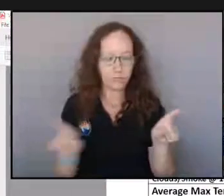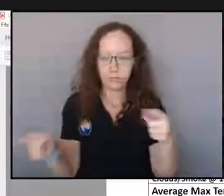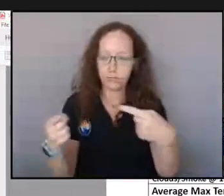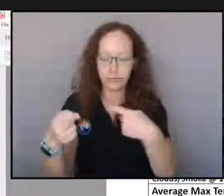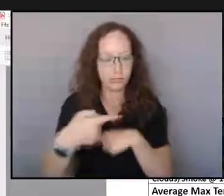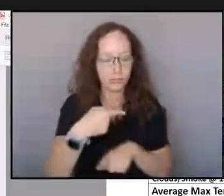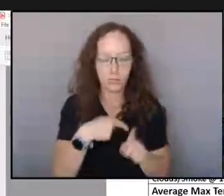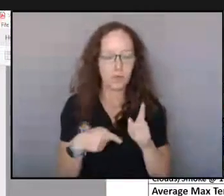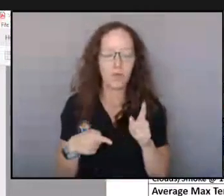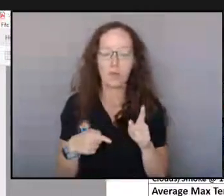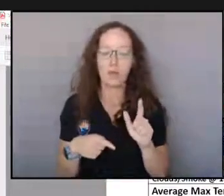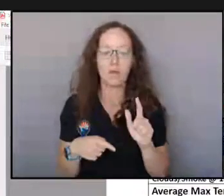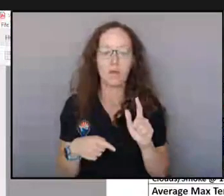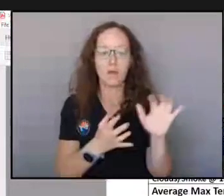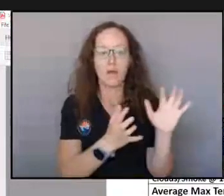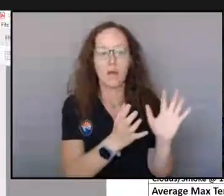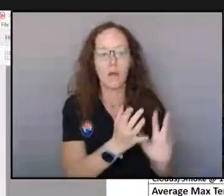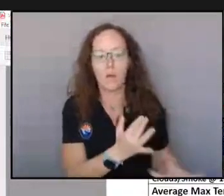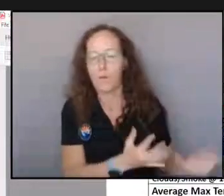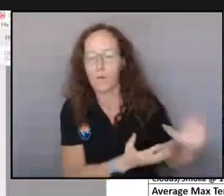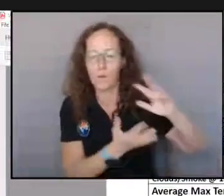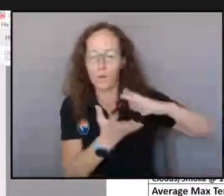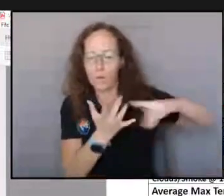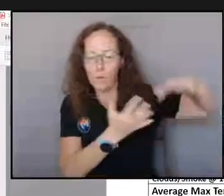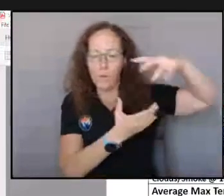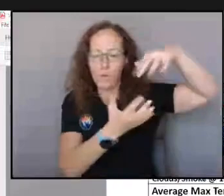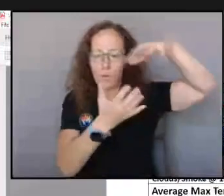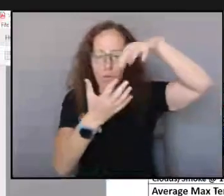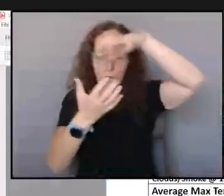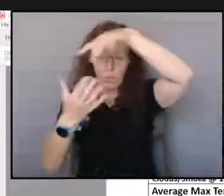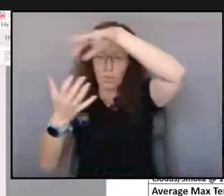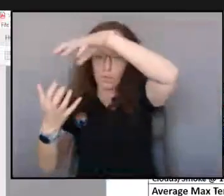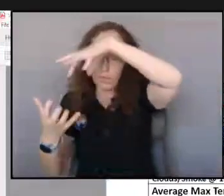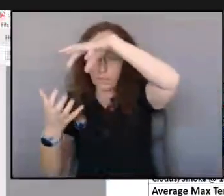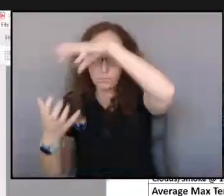THE FIRE TO THE EAST. IT MAY SET UP ON THE EAST SIDE,